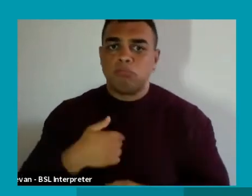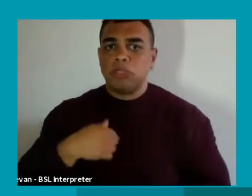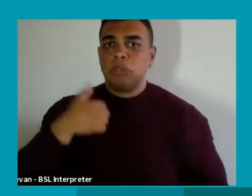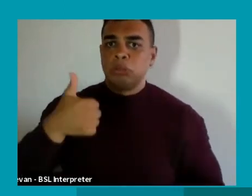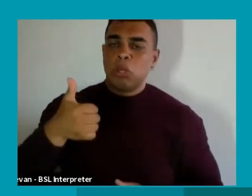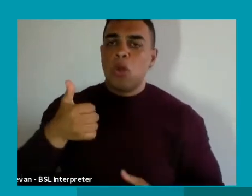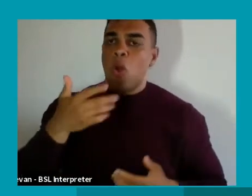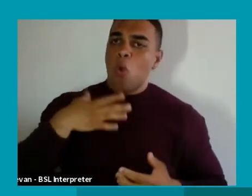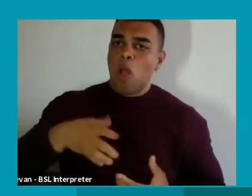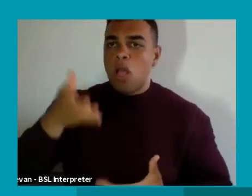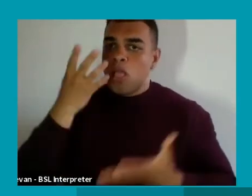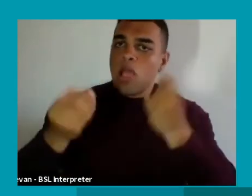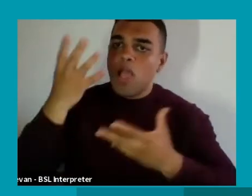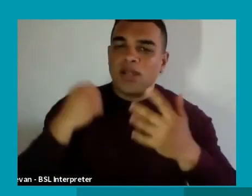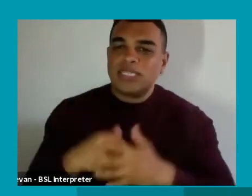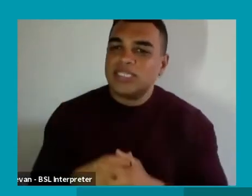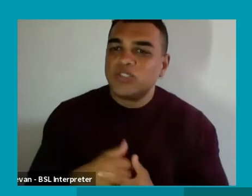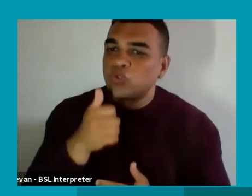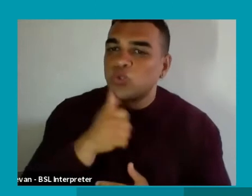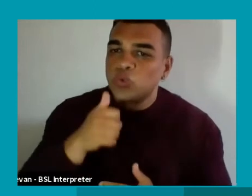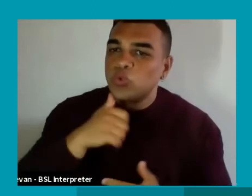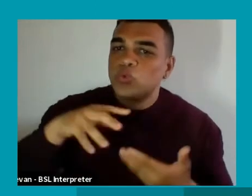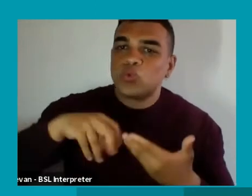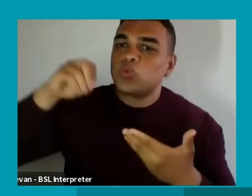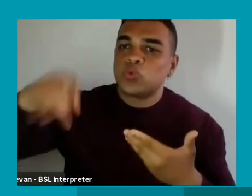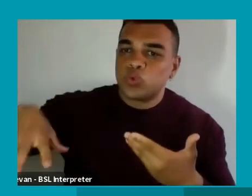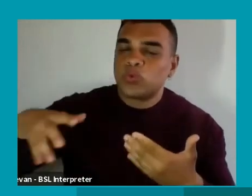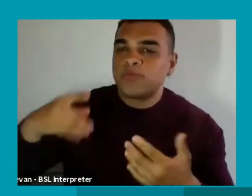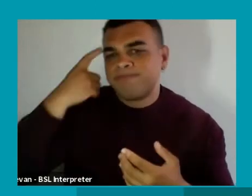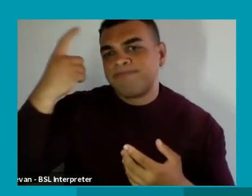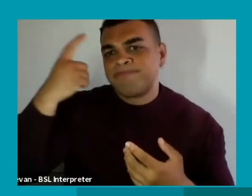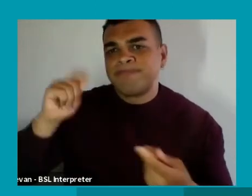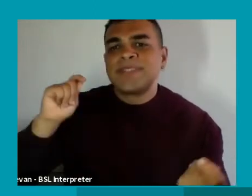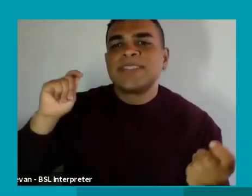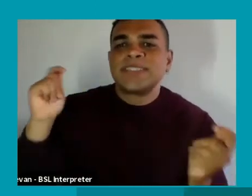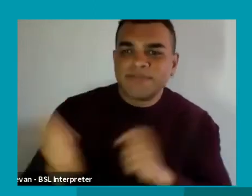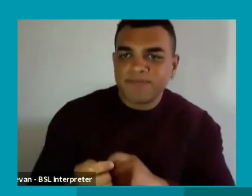It might be difficult to get other people to see that sometimes, but you do. You have loads to offer. Overselling yourself.